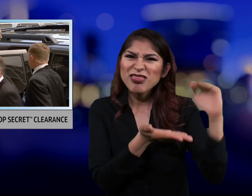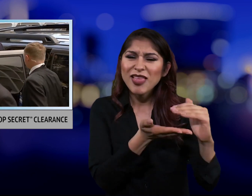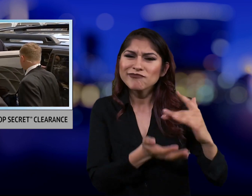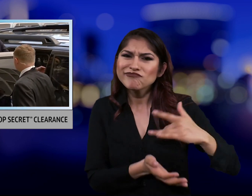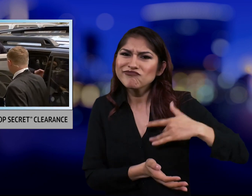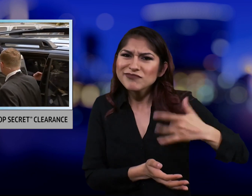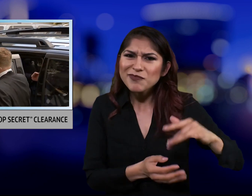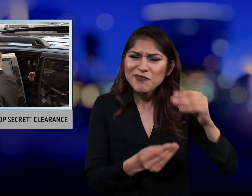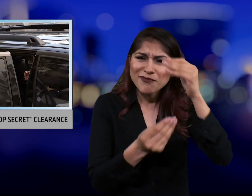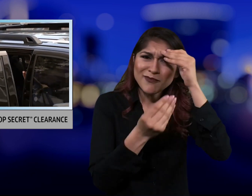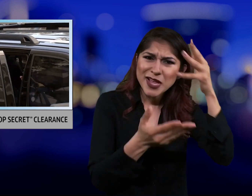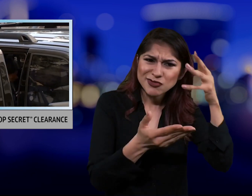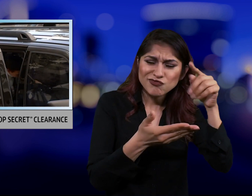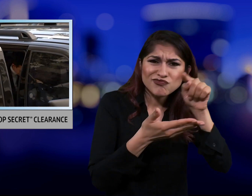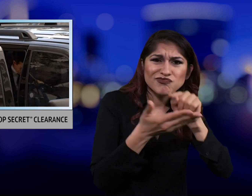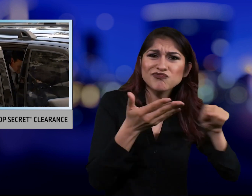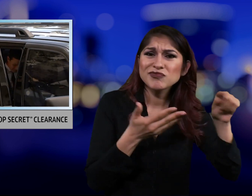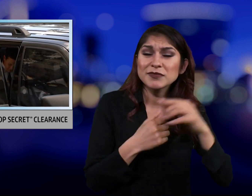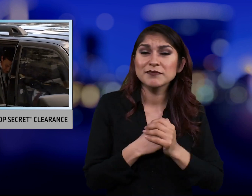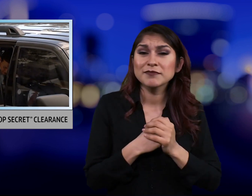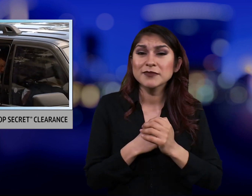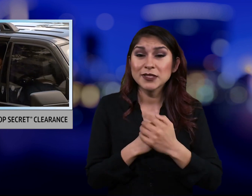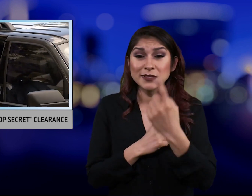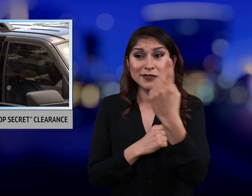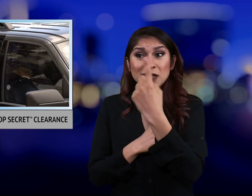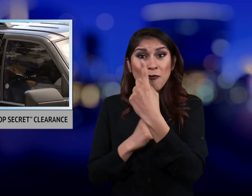classification for less sensitive material.